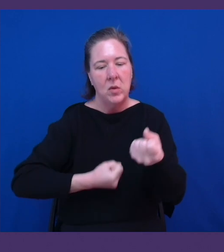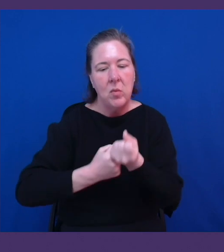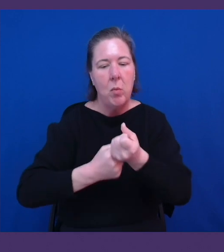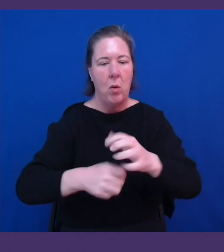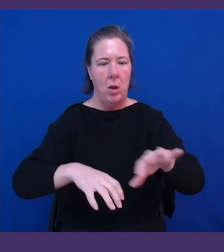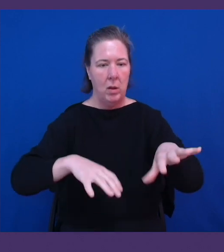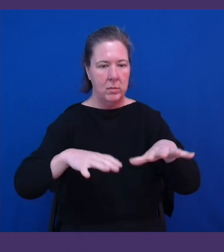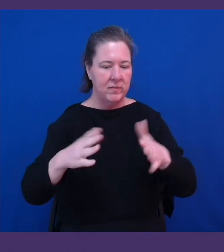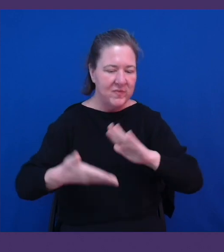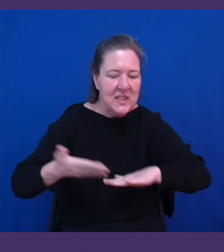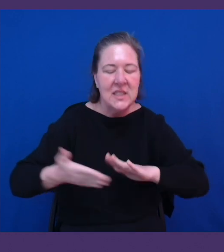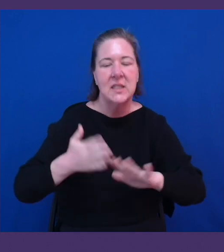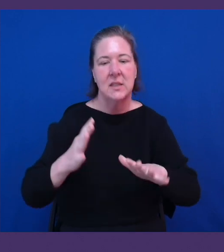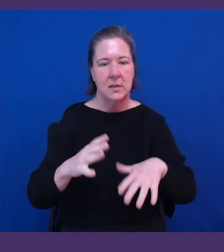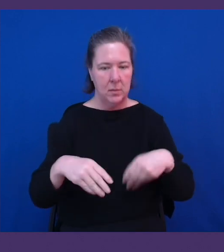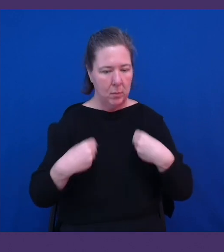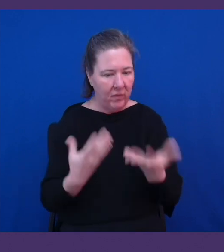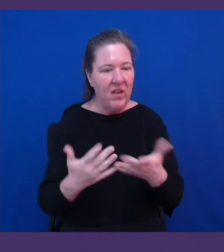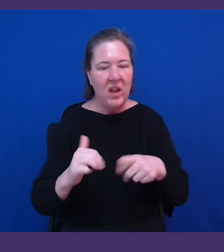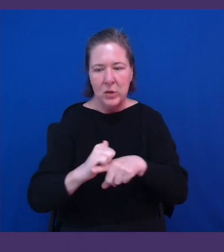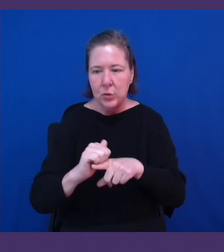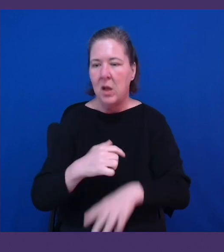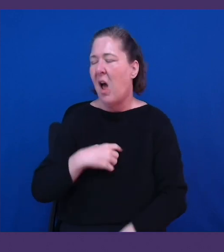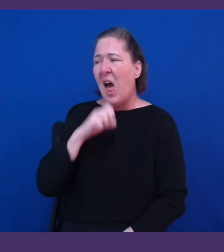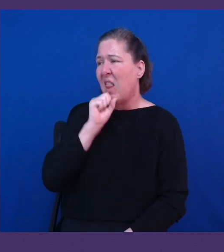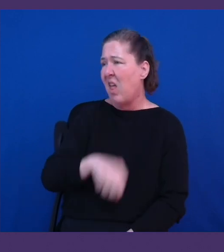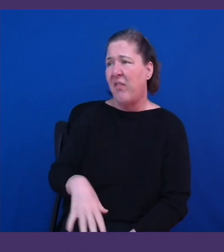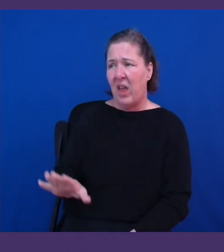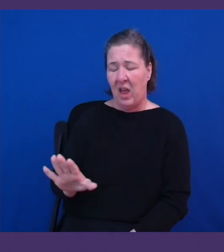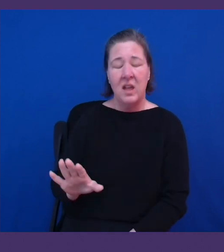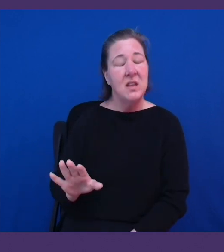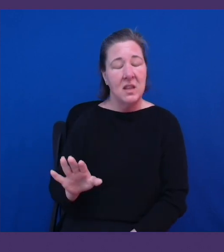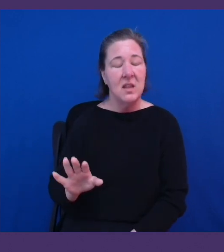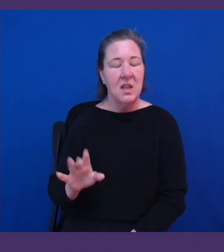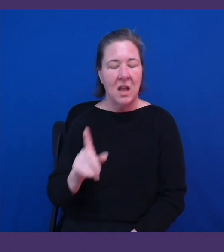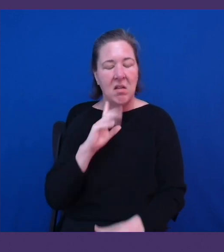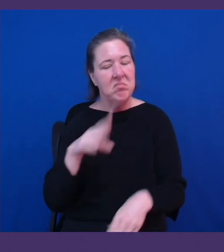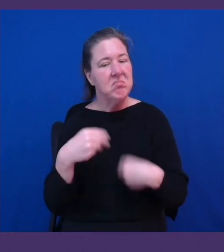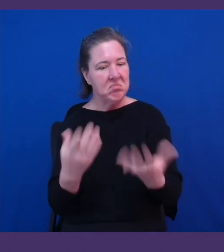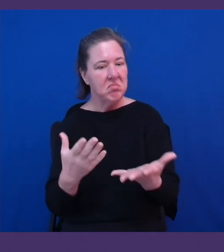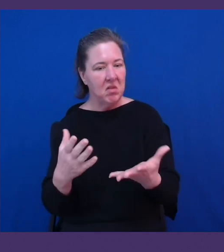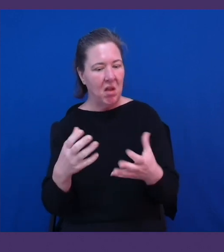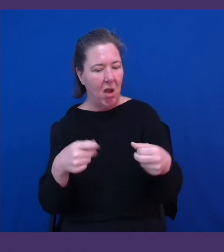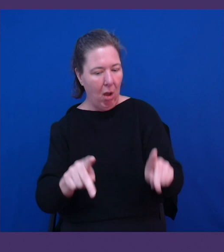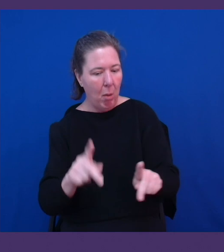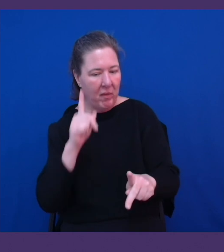Jamie Dean: No, that's a great analogy. I love that. And I also think it gives opportunities for collaboration. Susanna, you just mentioned